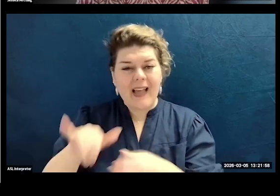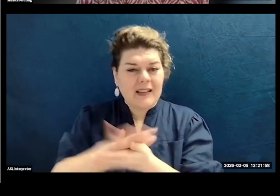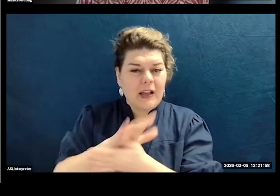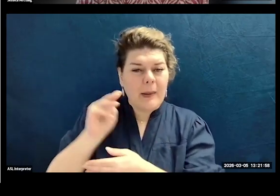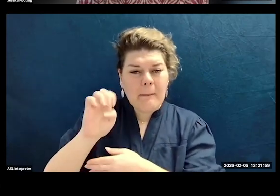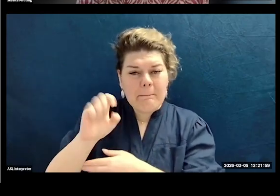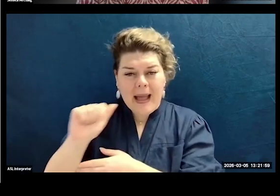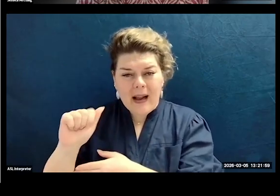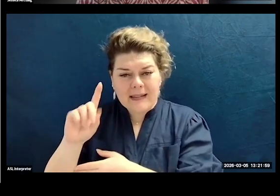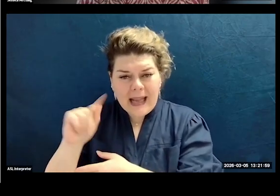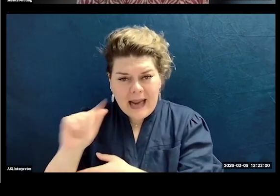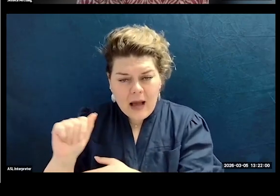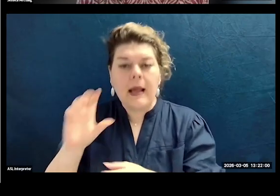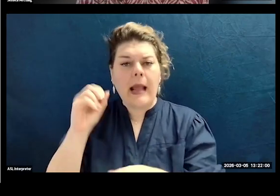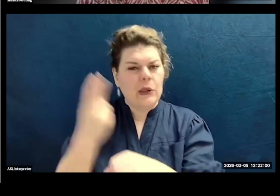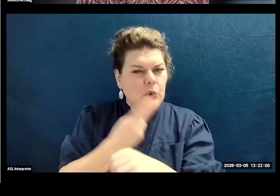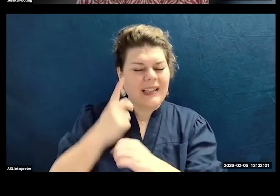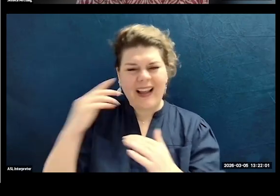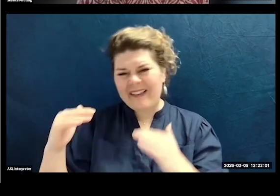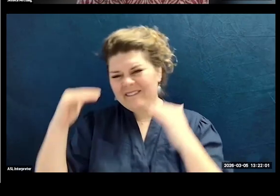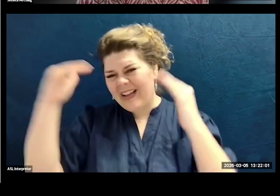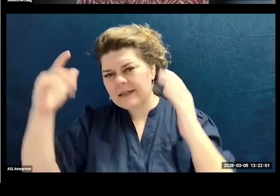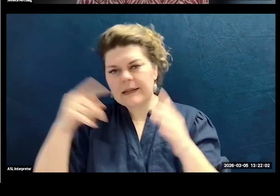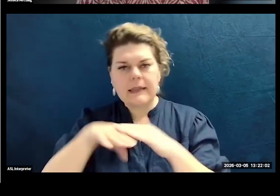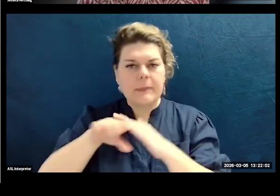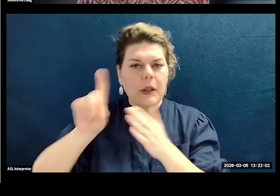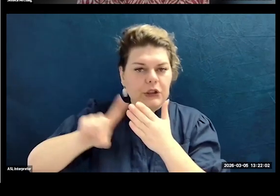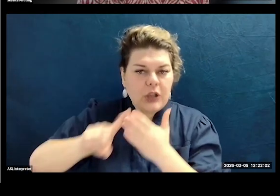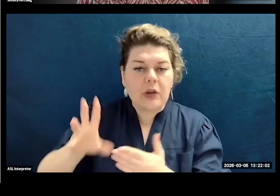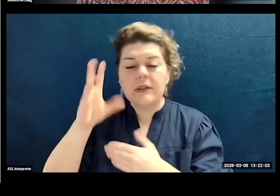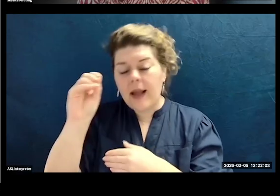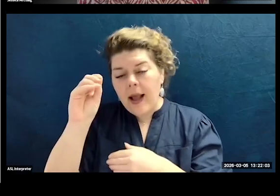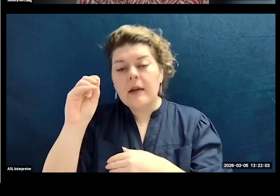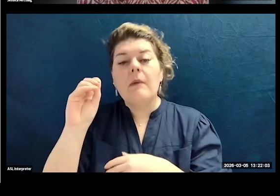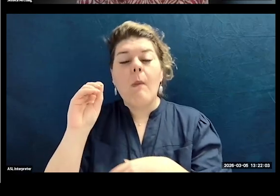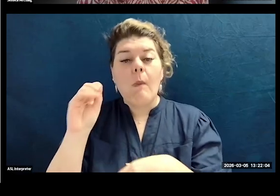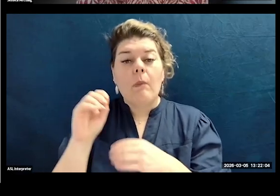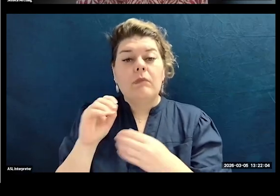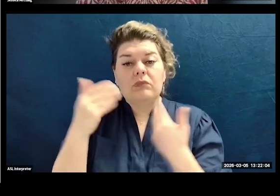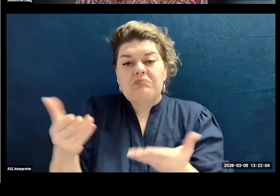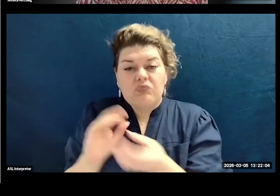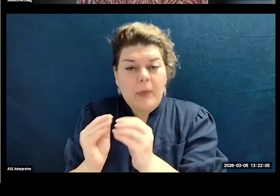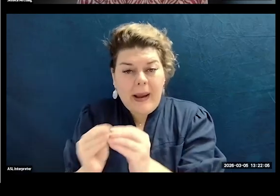and using advanced accessibility checkers and performing repairs based on the results from those checkers.